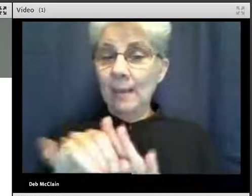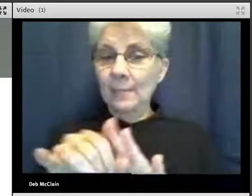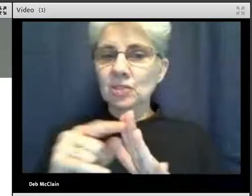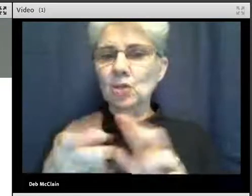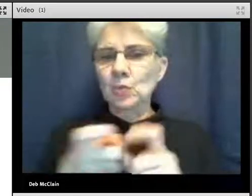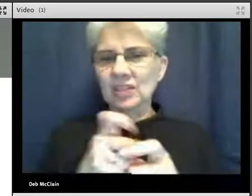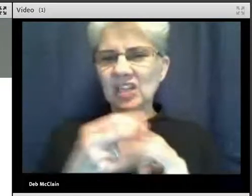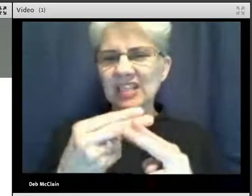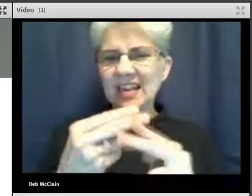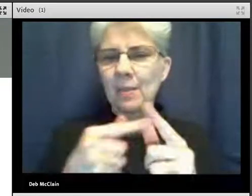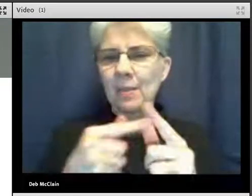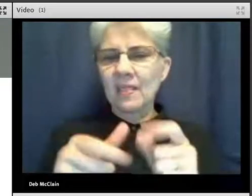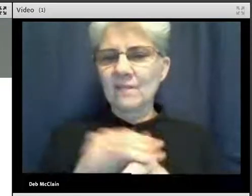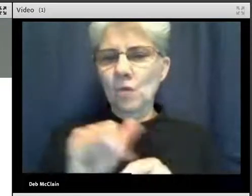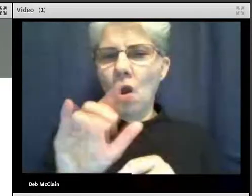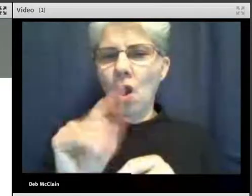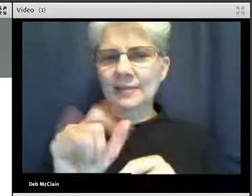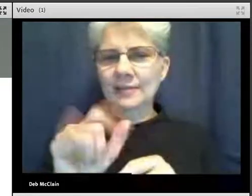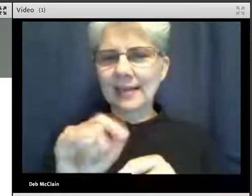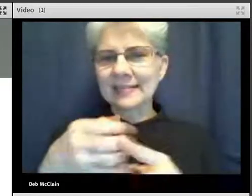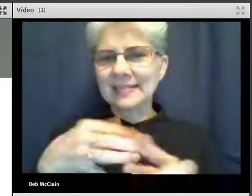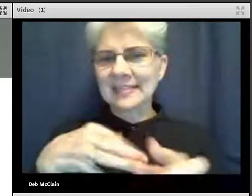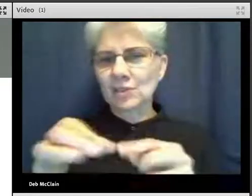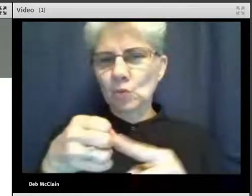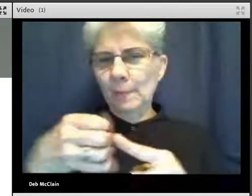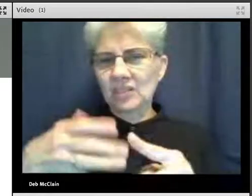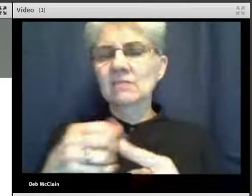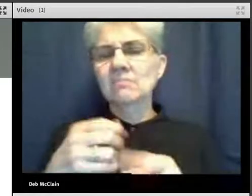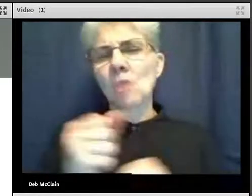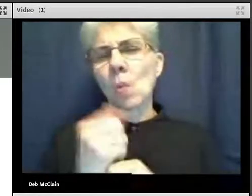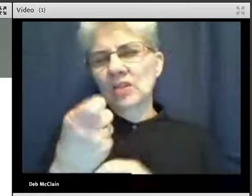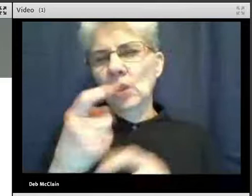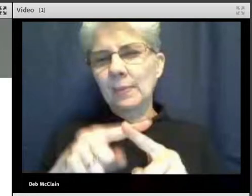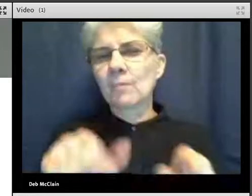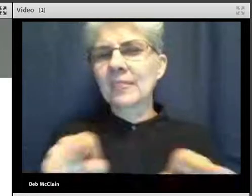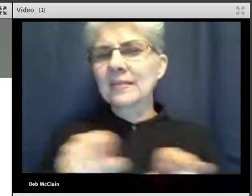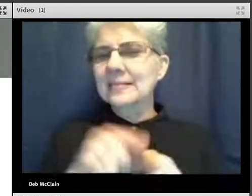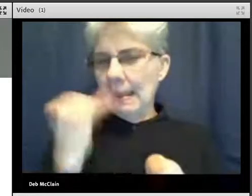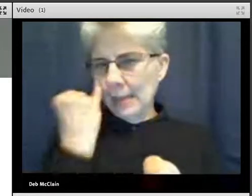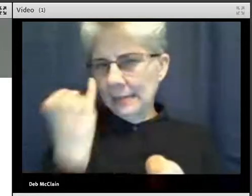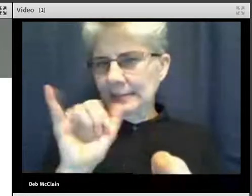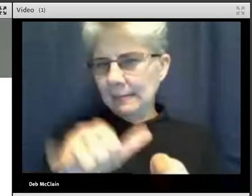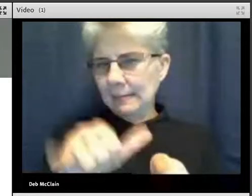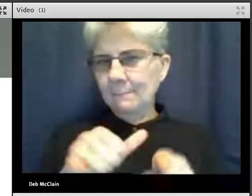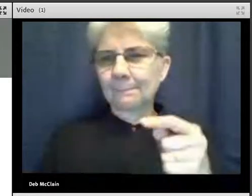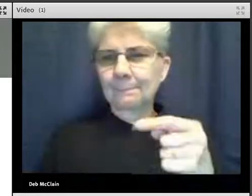so you can rename that and then your full alt-text description. So it works a little bit different, but it's the same thing.